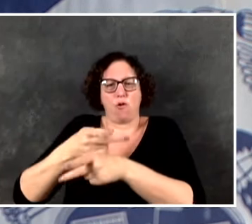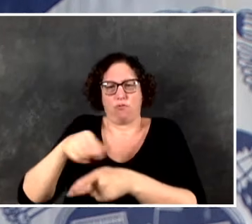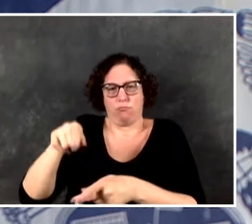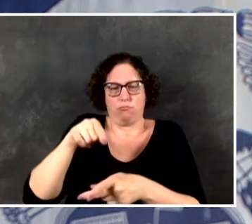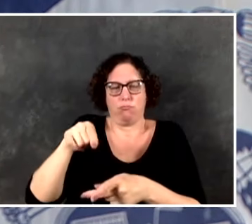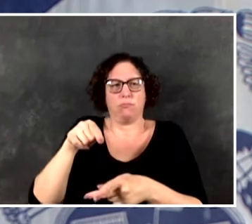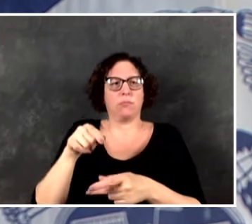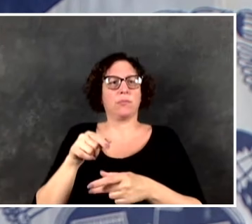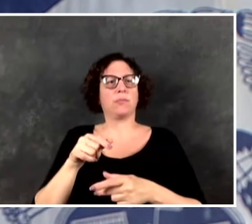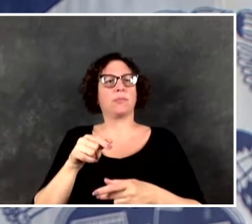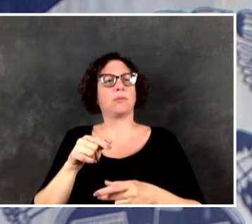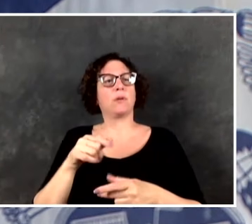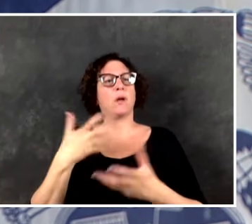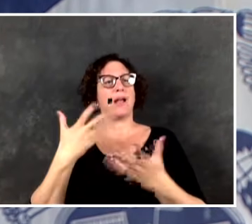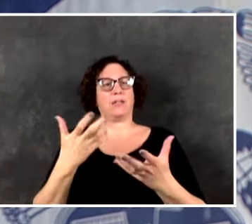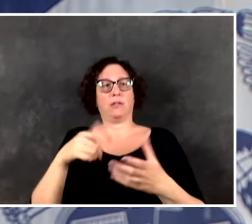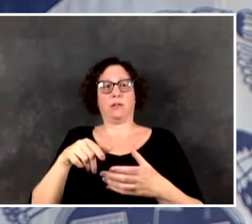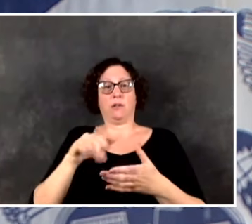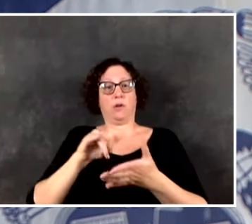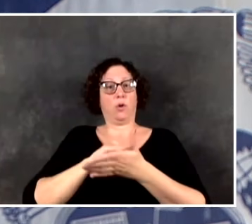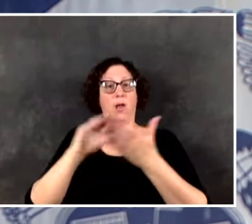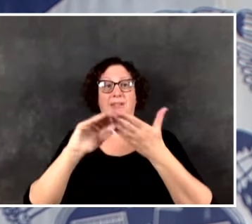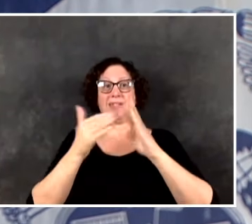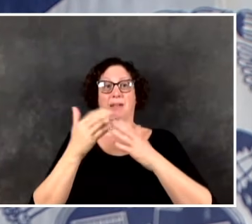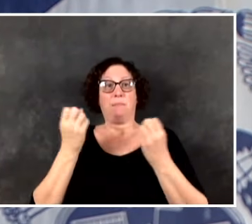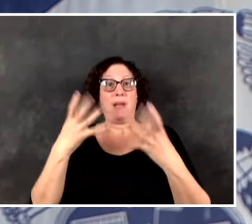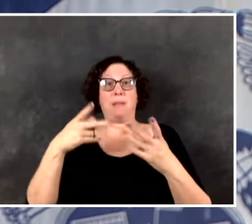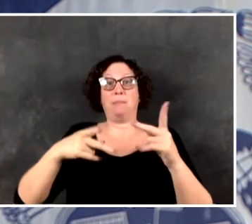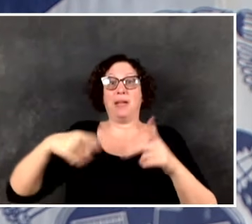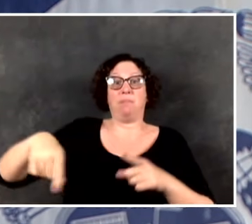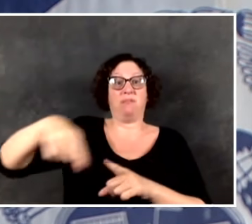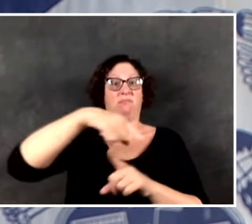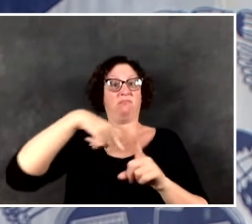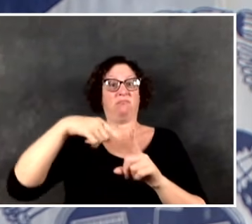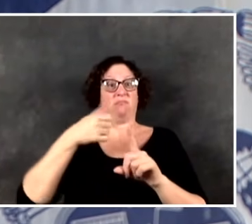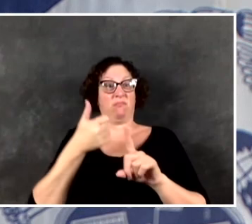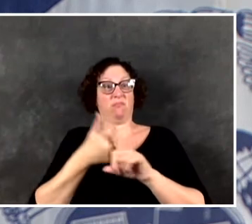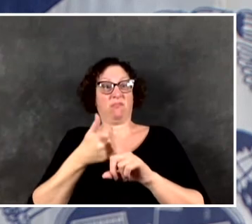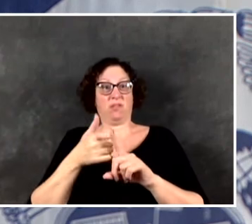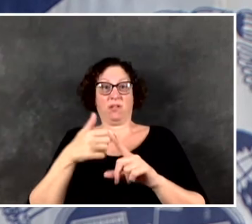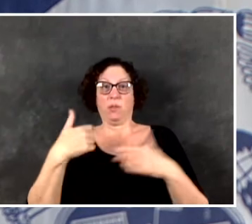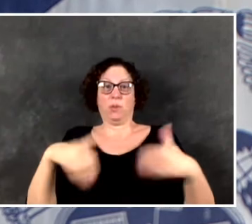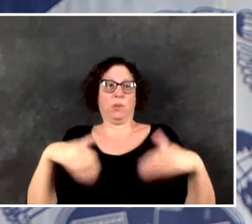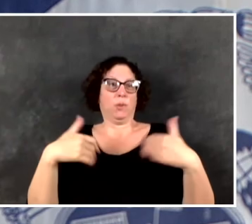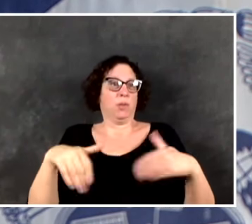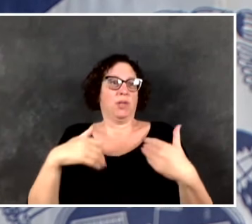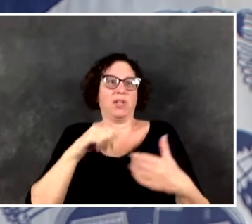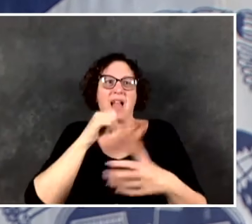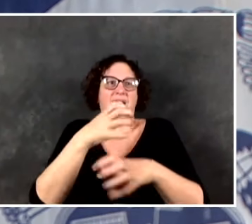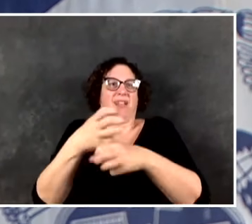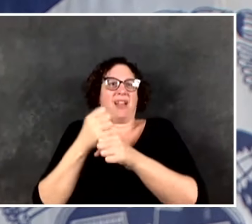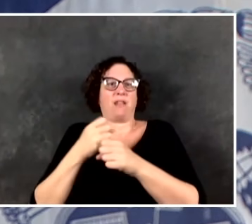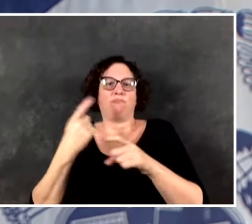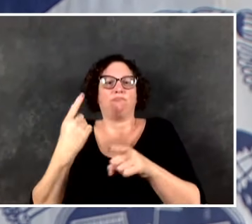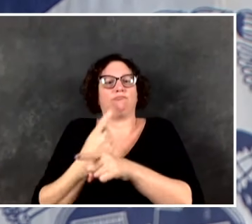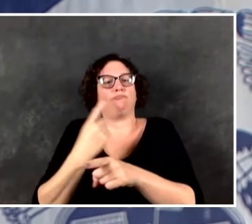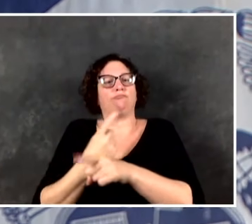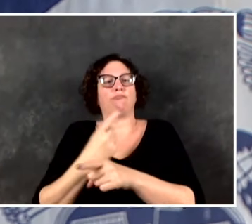EXIST FOR ANYONE